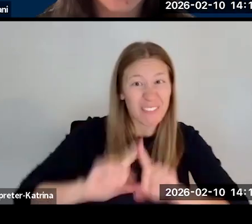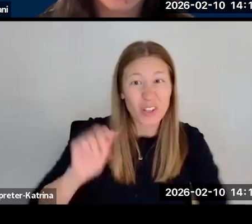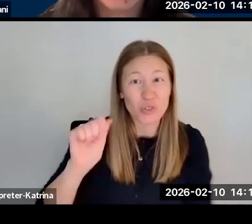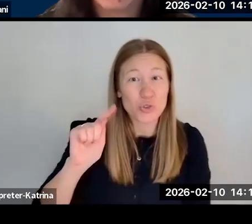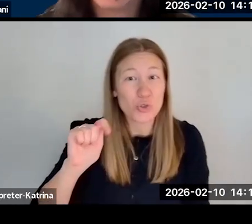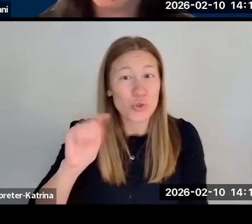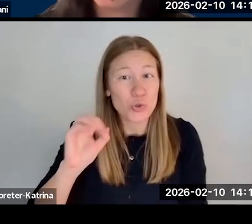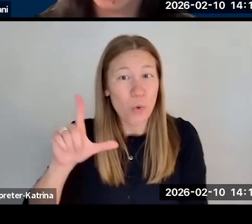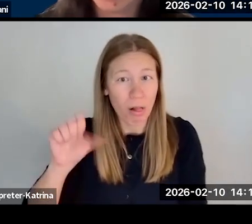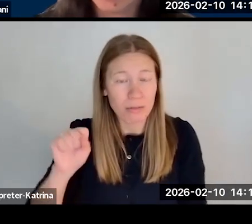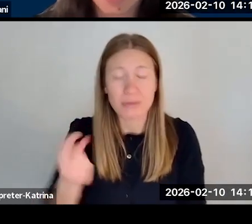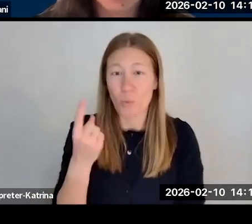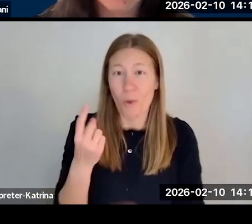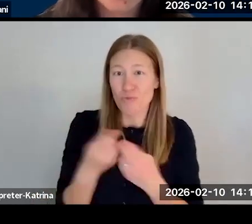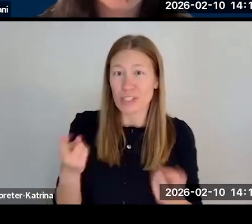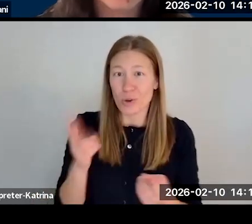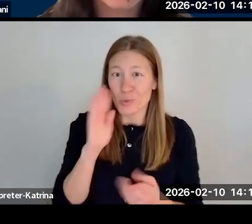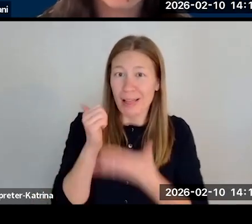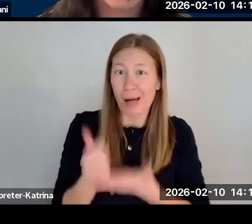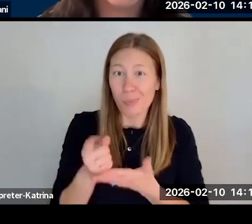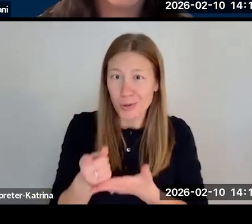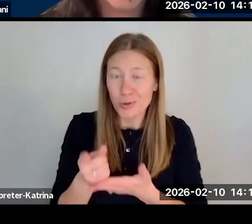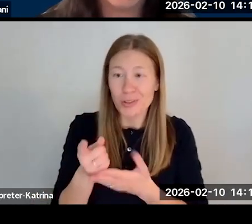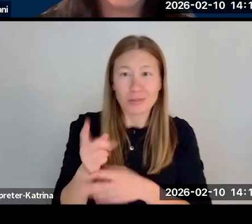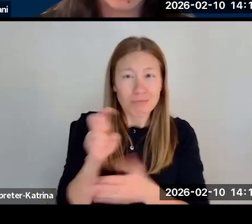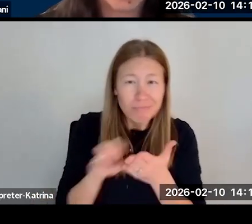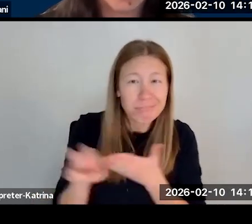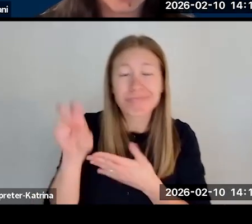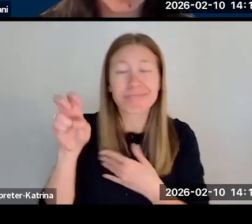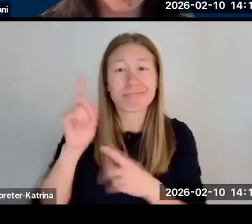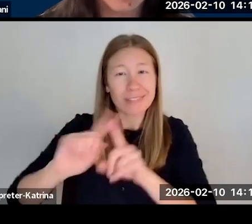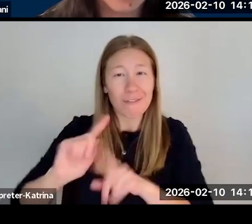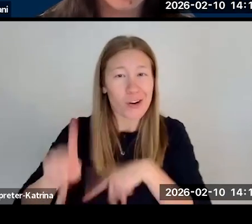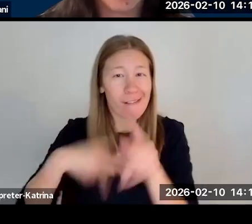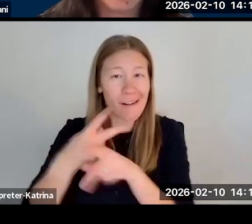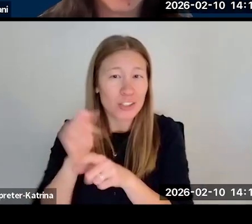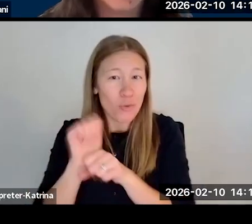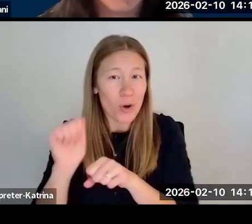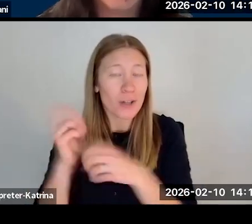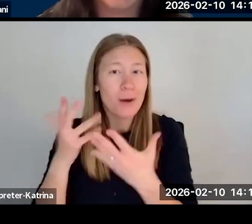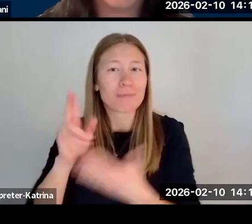to help you navigate this work at a high level is the U of M digital accessibility website